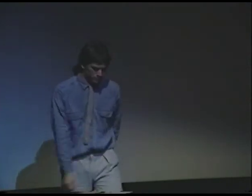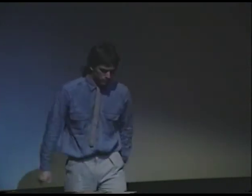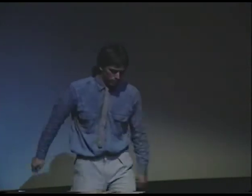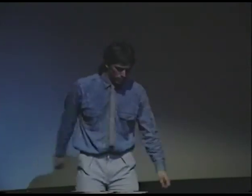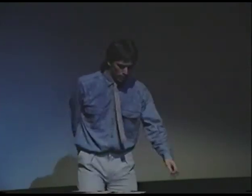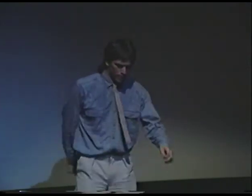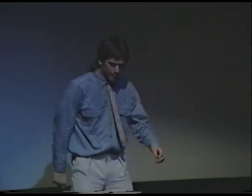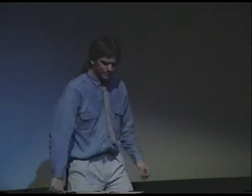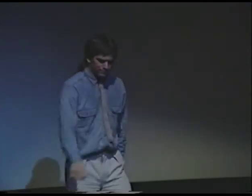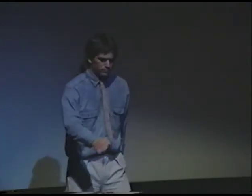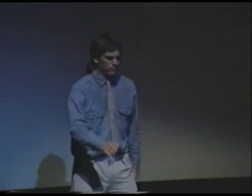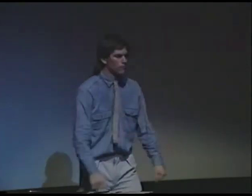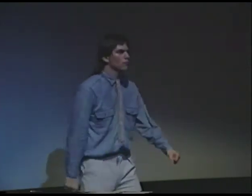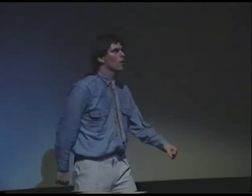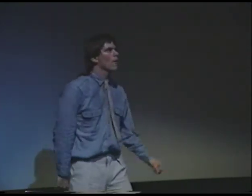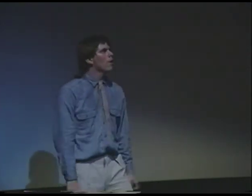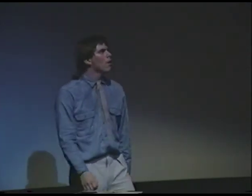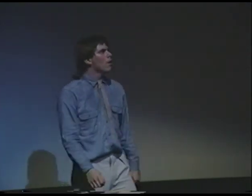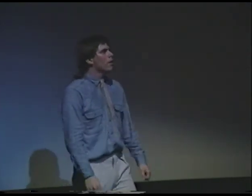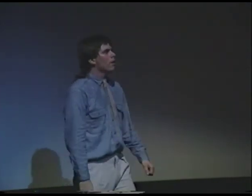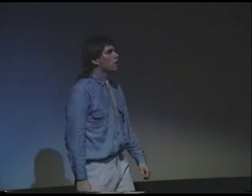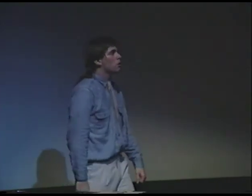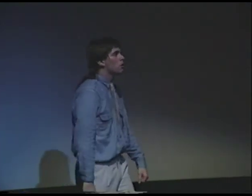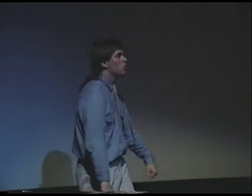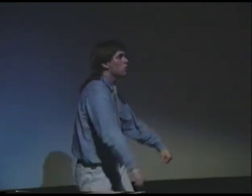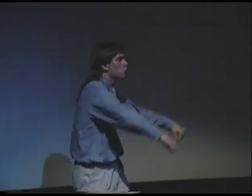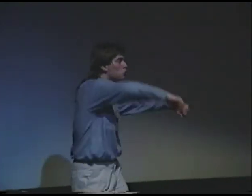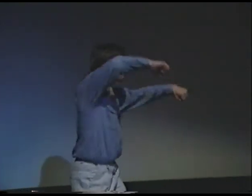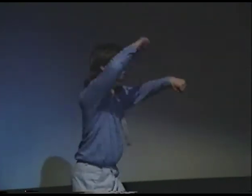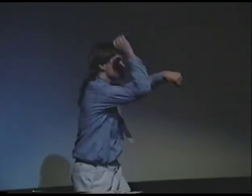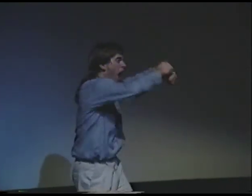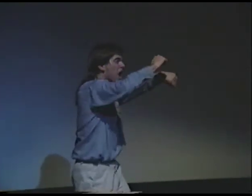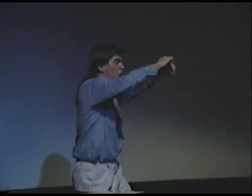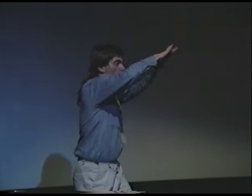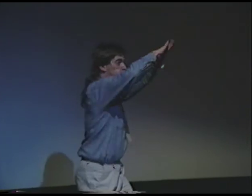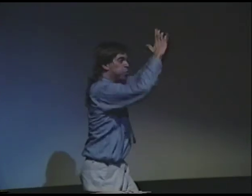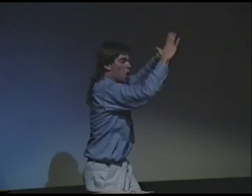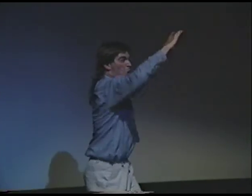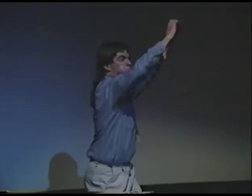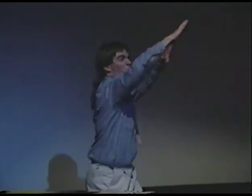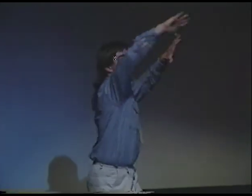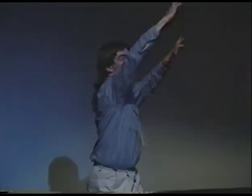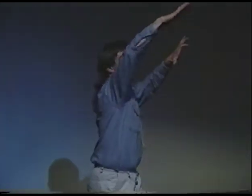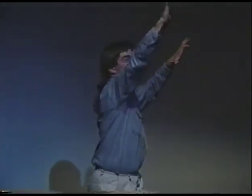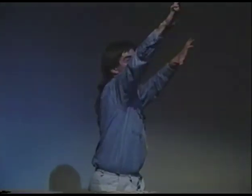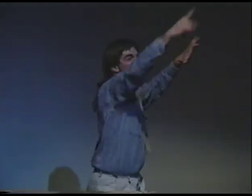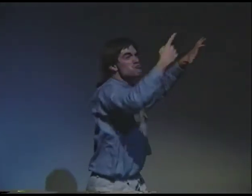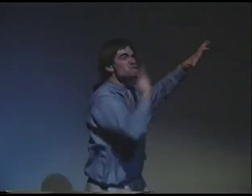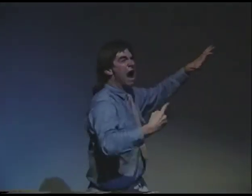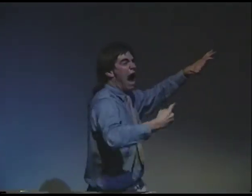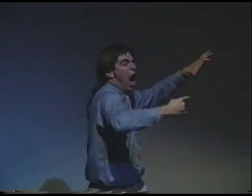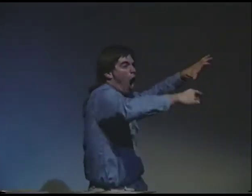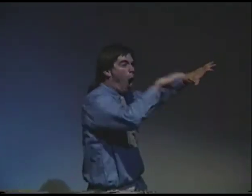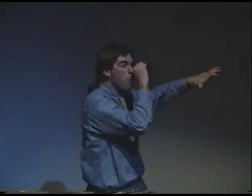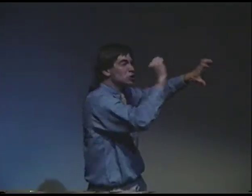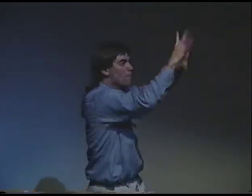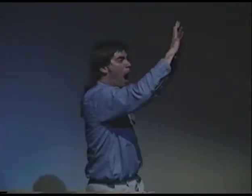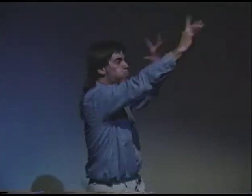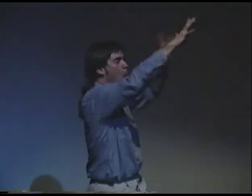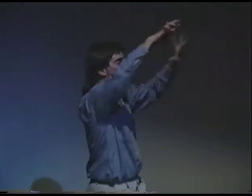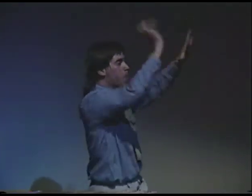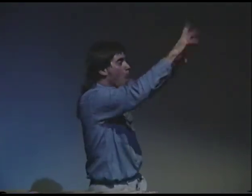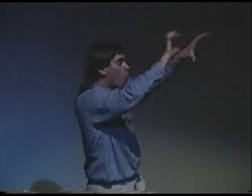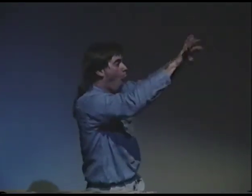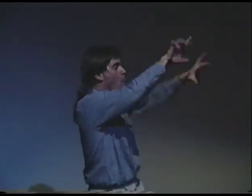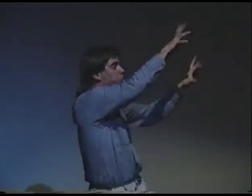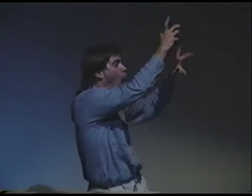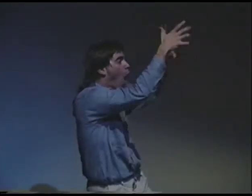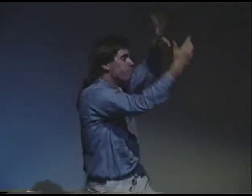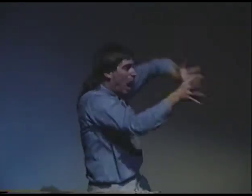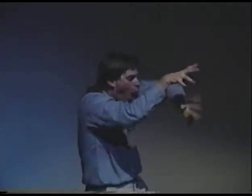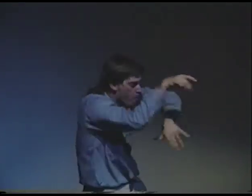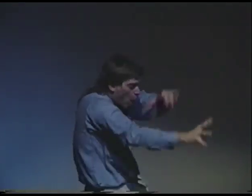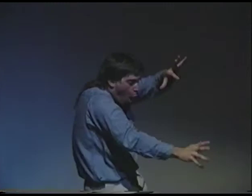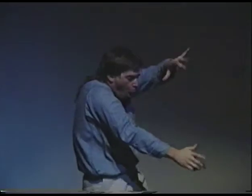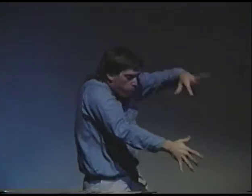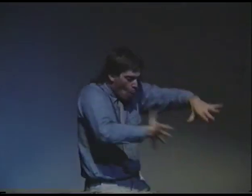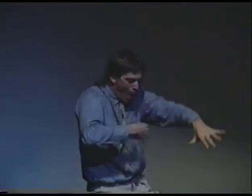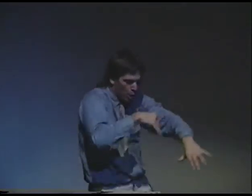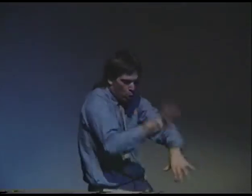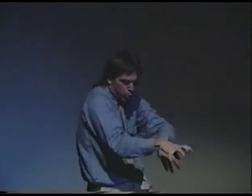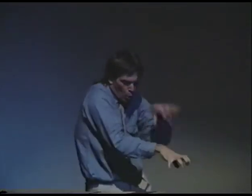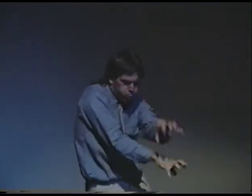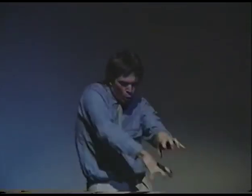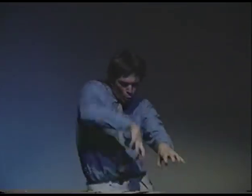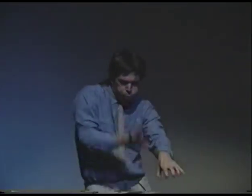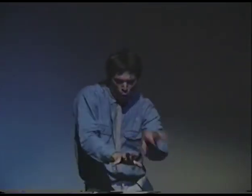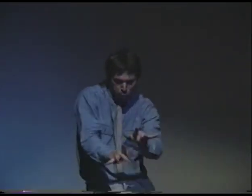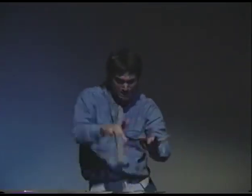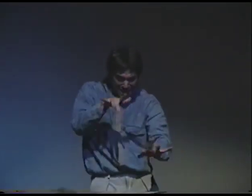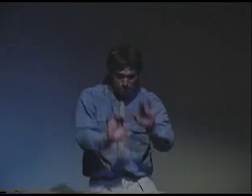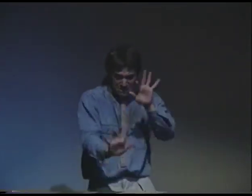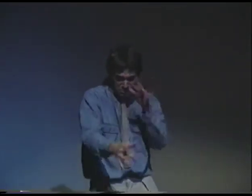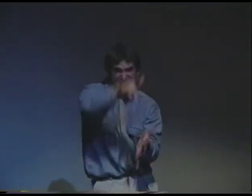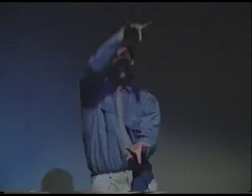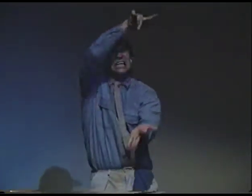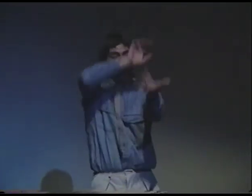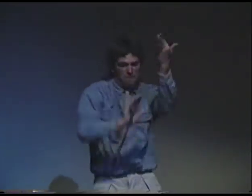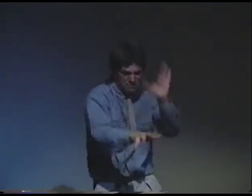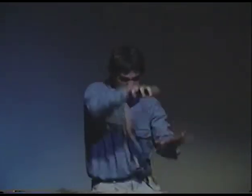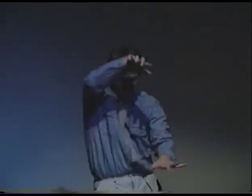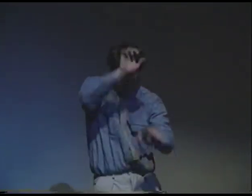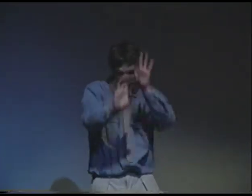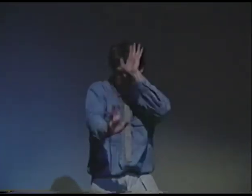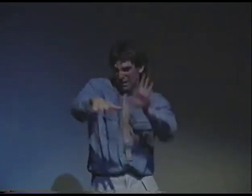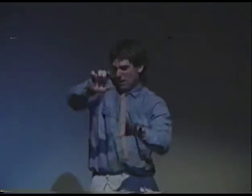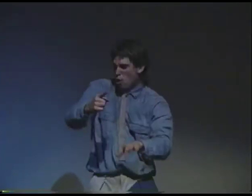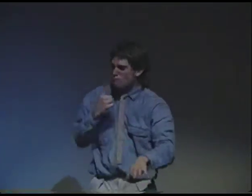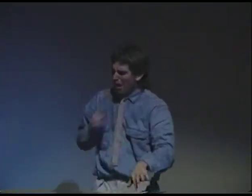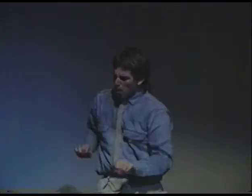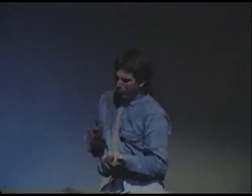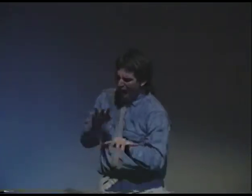OK, huge, red, orange walls glowing, white rocks, smoke,